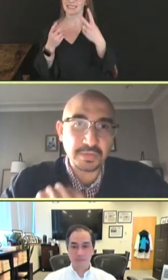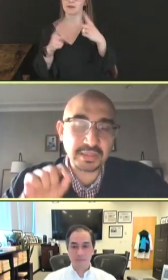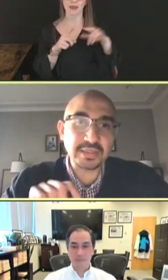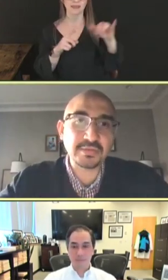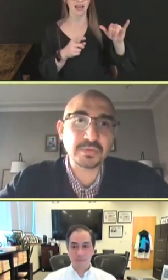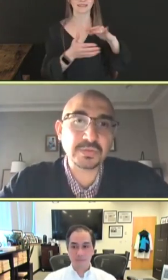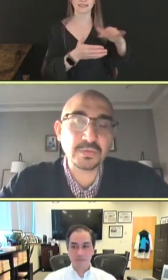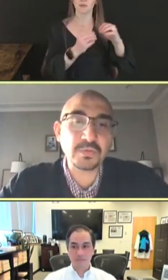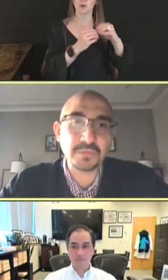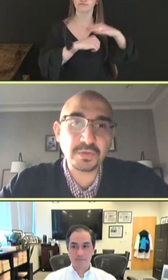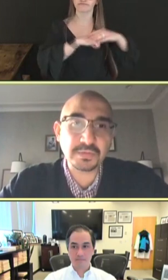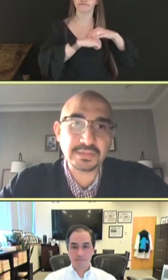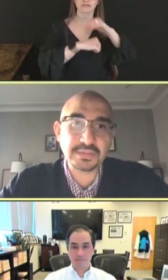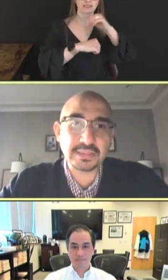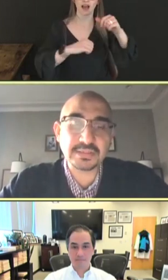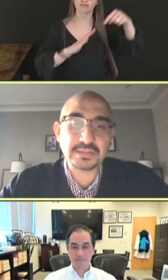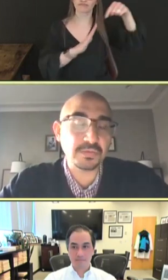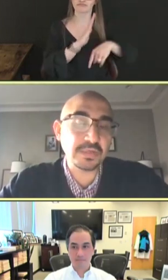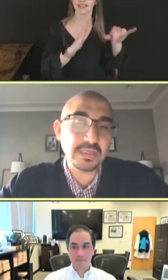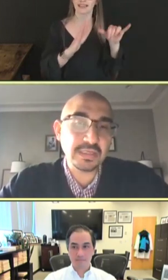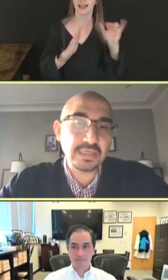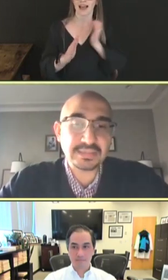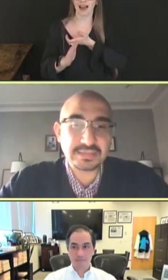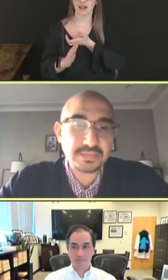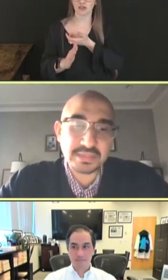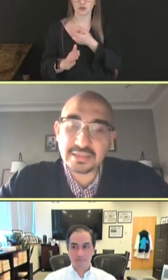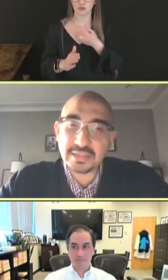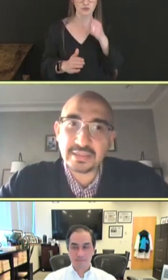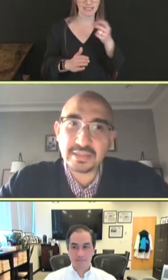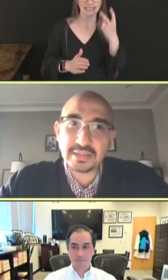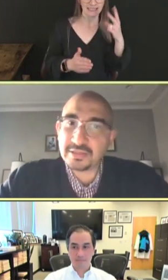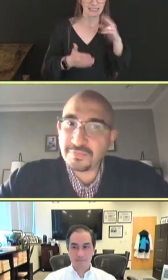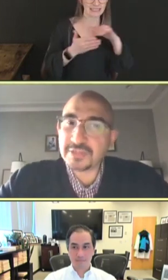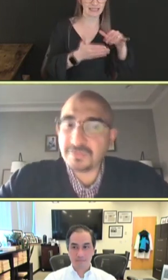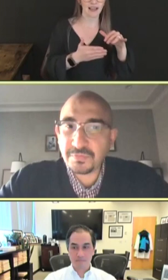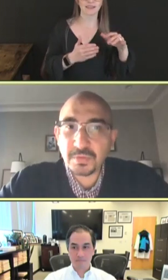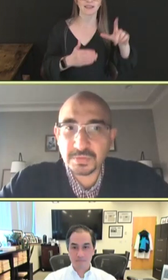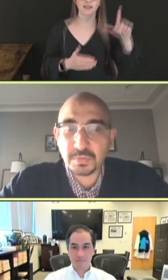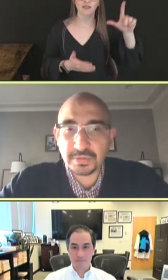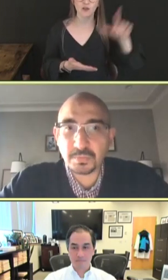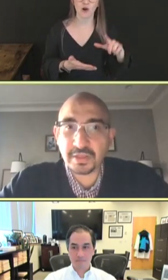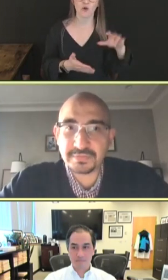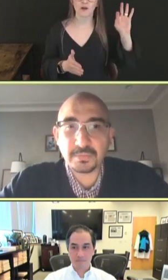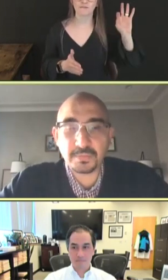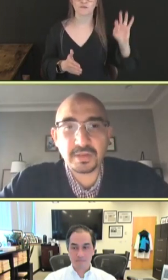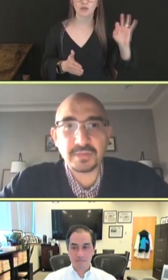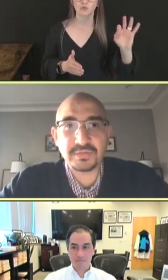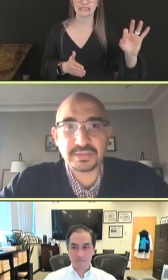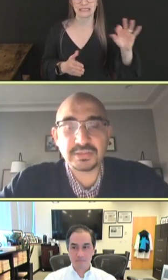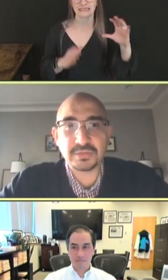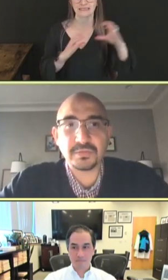with the B cell, and we can get those low frequency cells. So it seems that that infection follows what we have seen with mRNA vaccination so far.